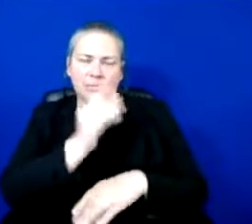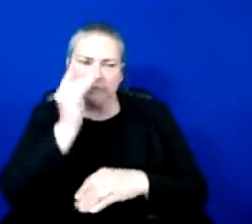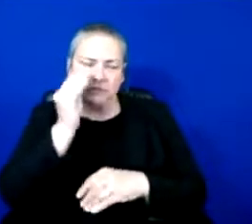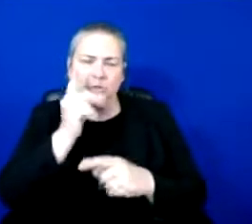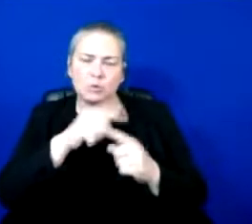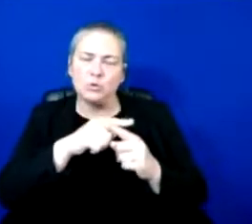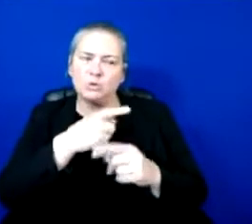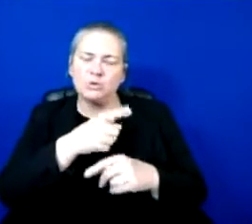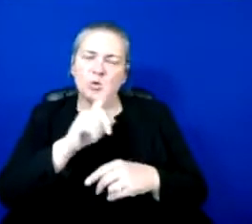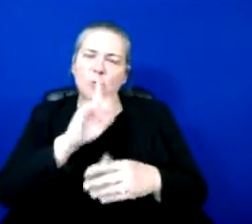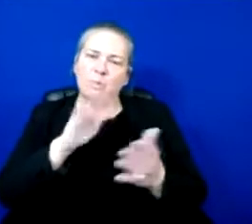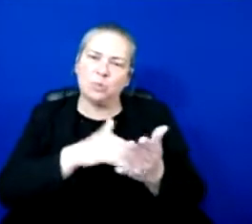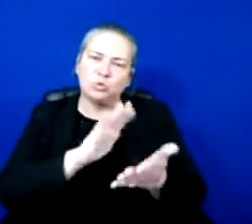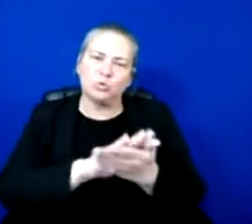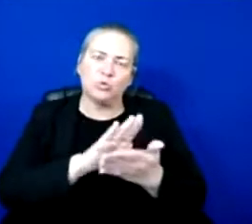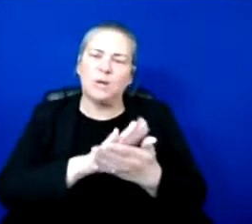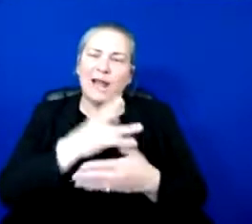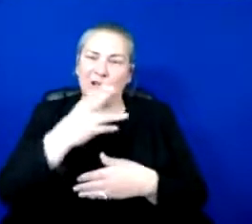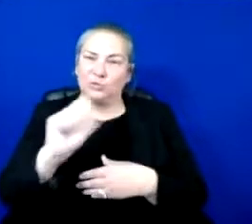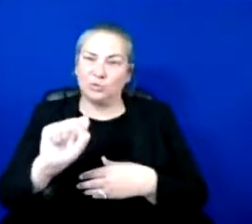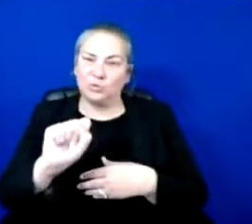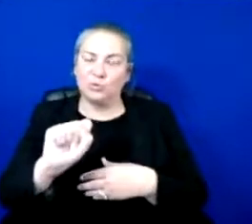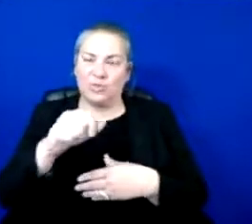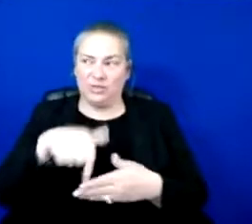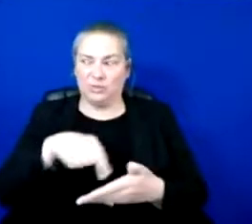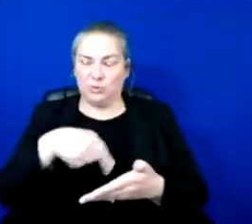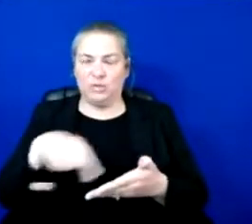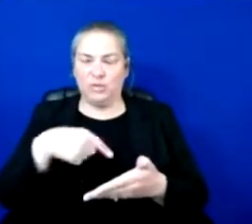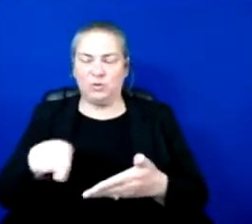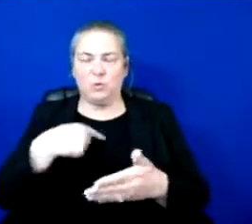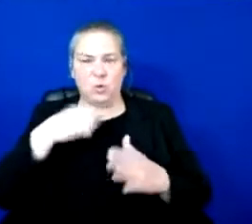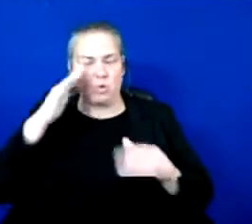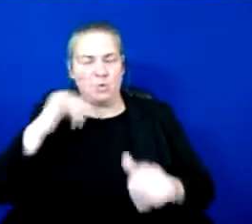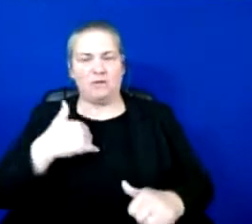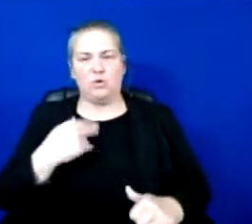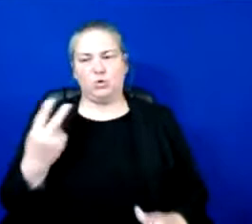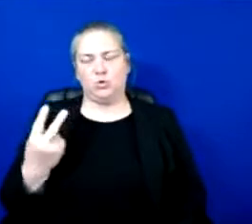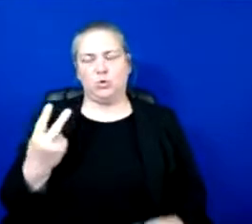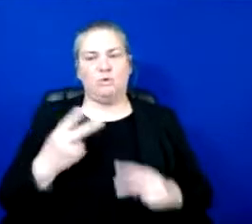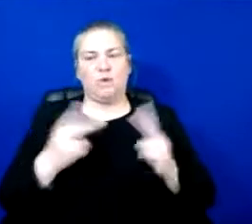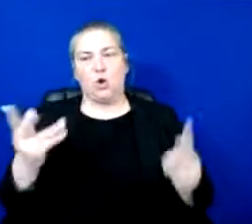schoolers, are this week. Hopefully we will have two very good back to back